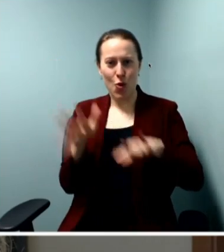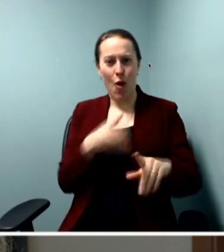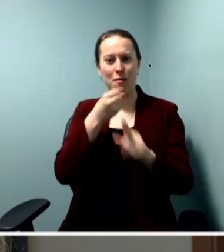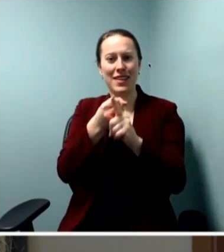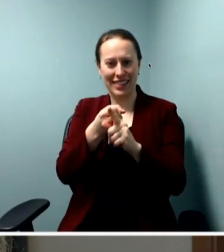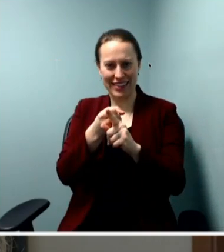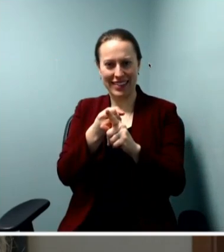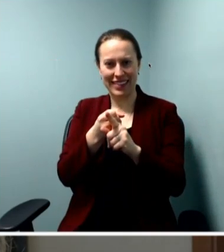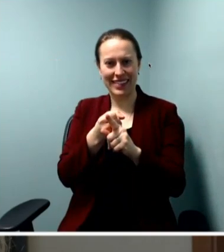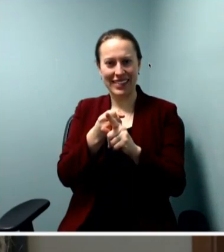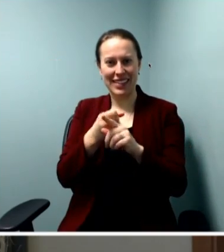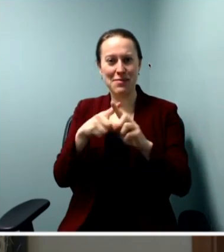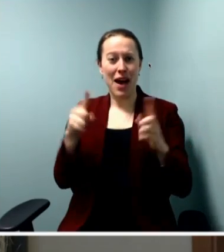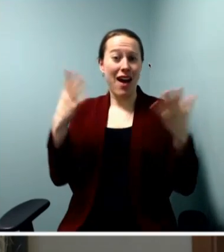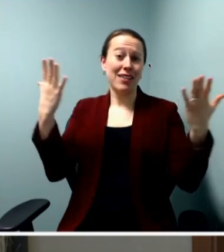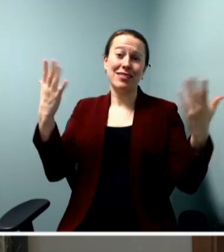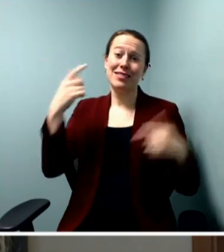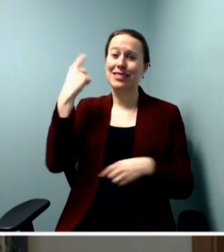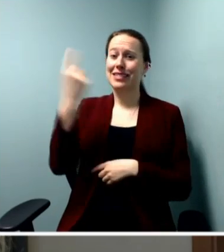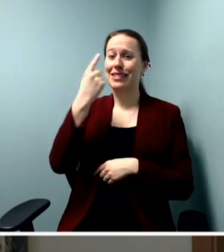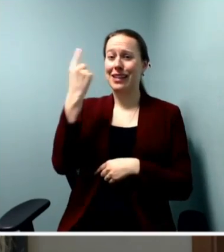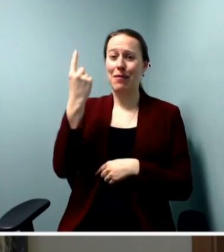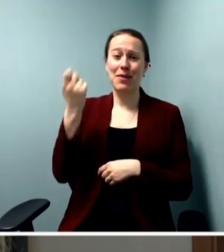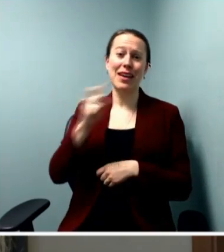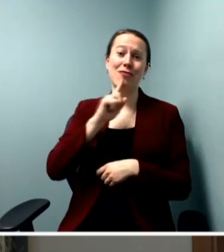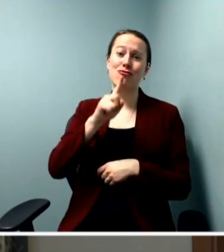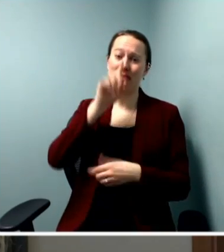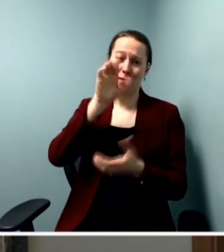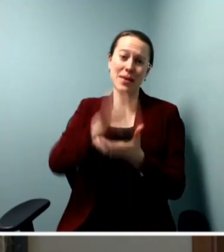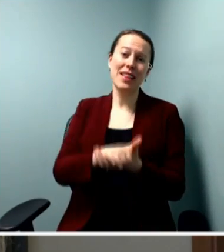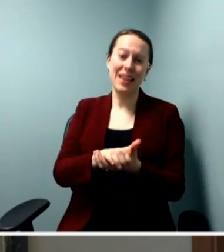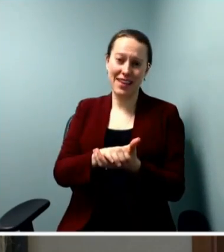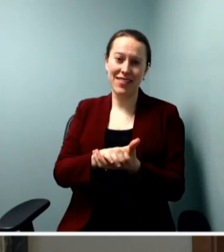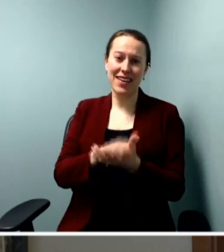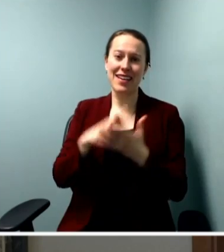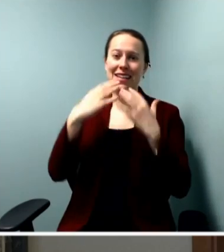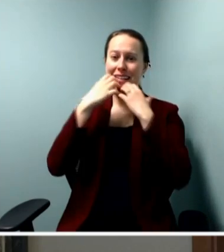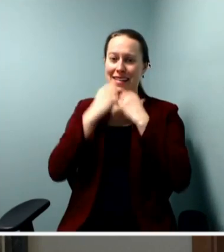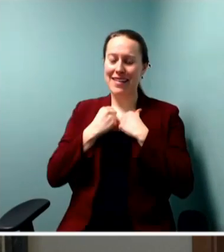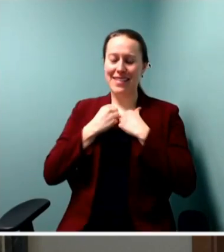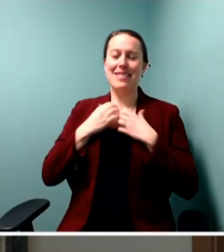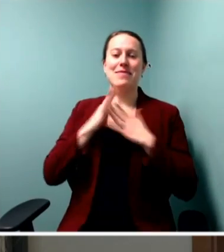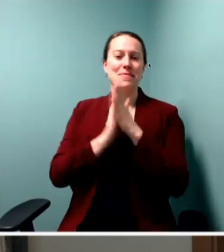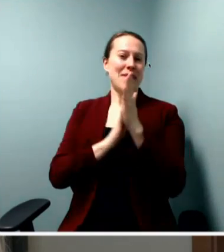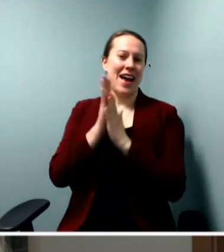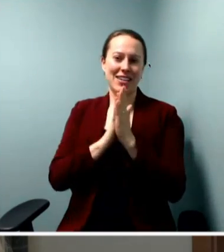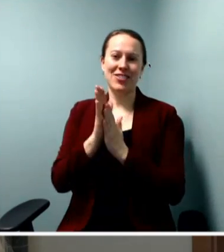that I really believe in. I have a passion for it, and I'm glad to be here. (Charlie) Great.